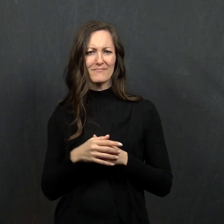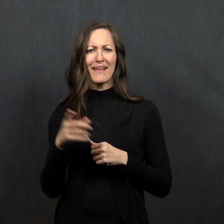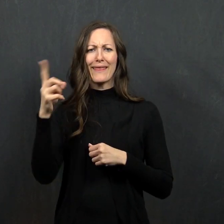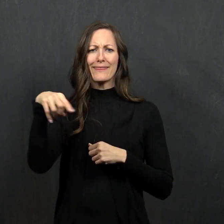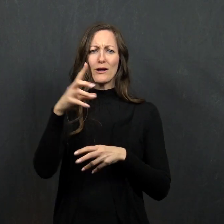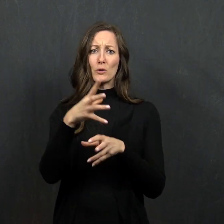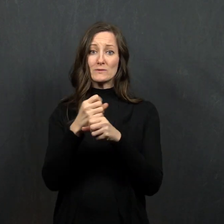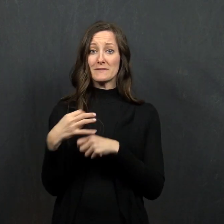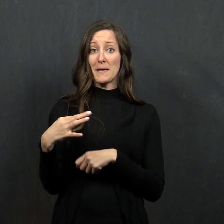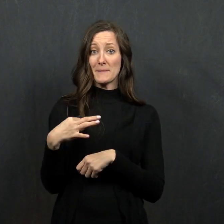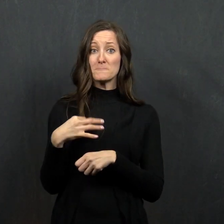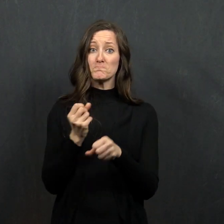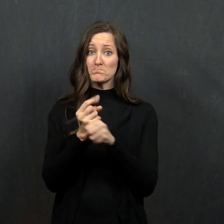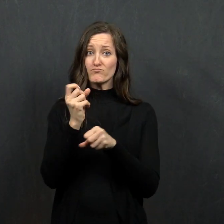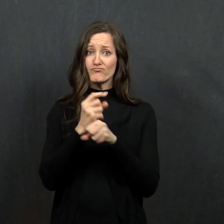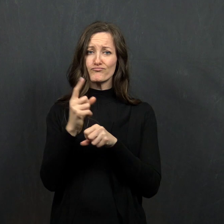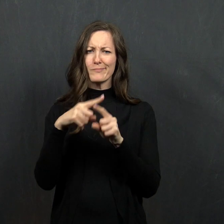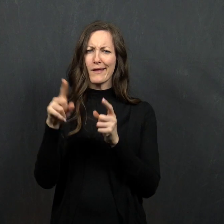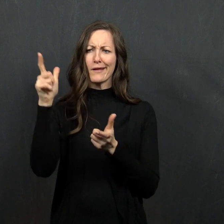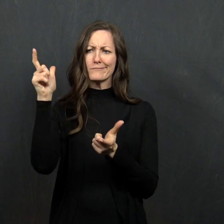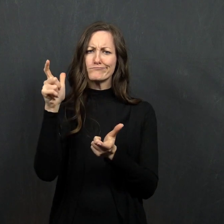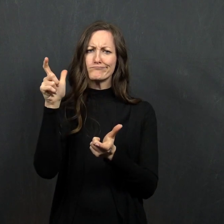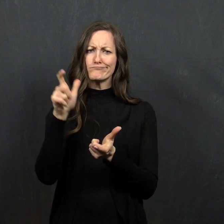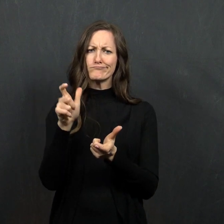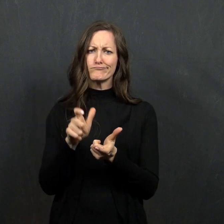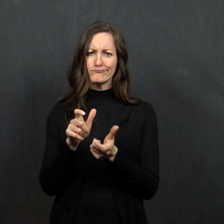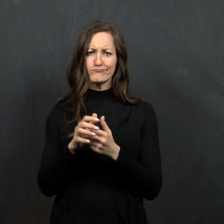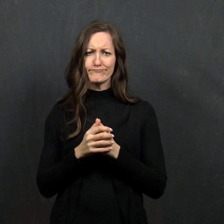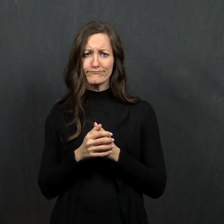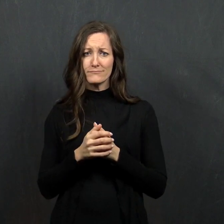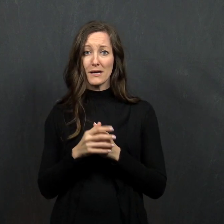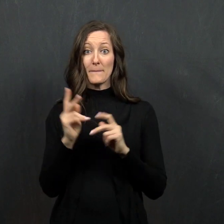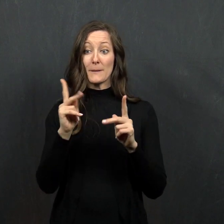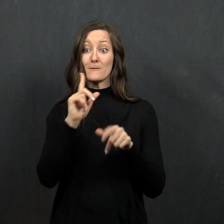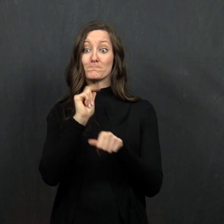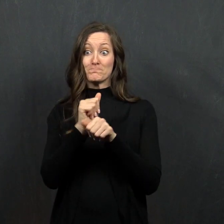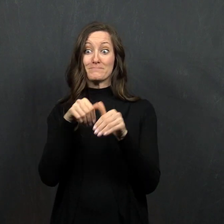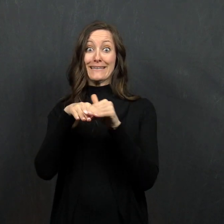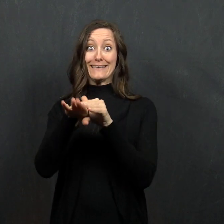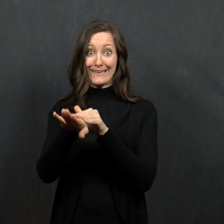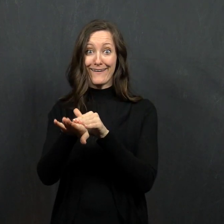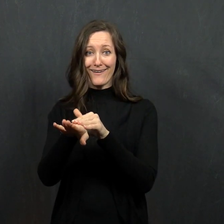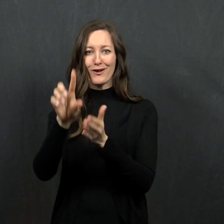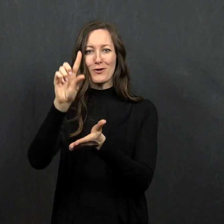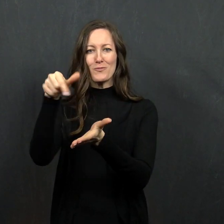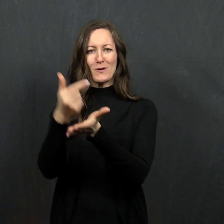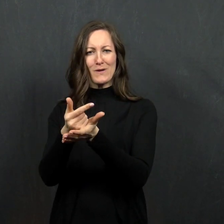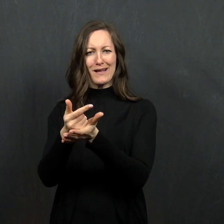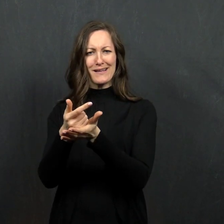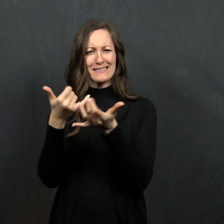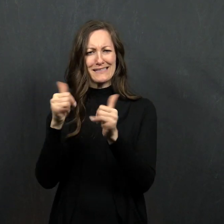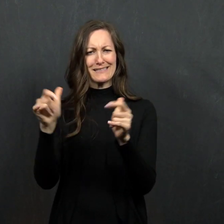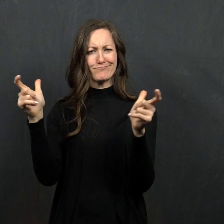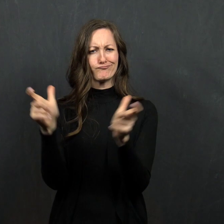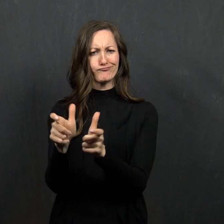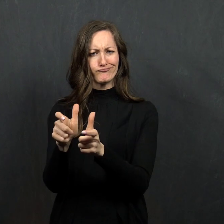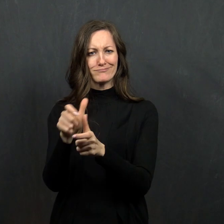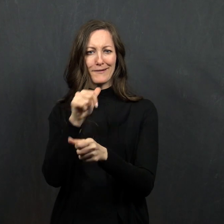but even they are receiving fewer applicants and producing fewer graduates every year.